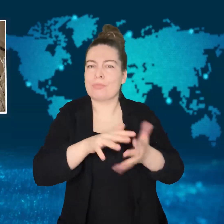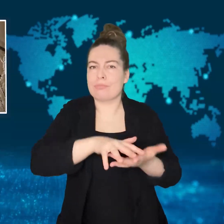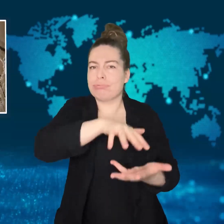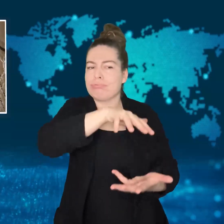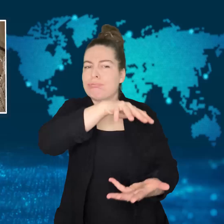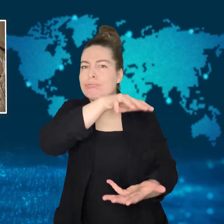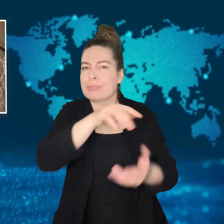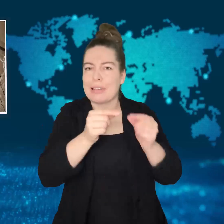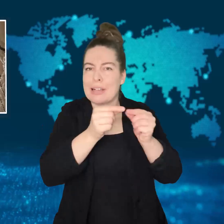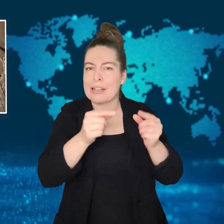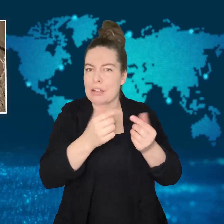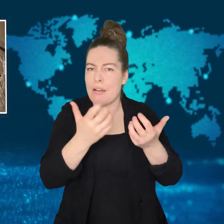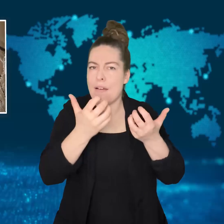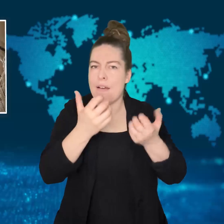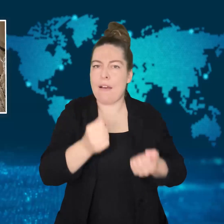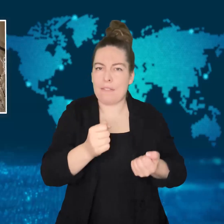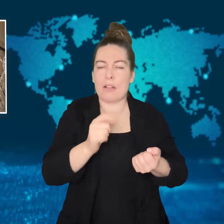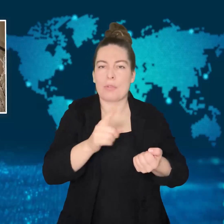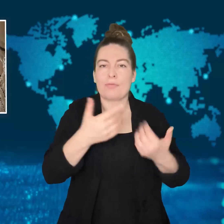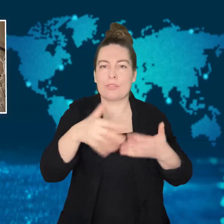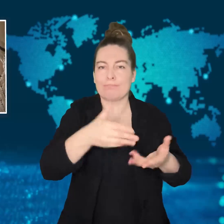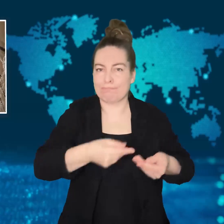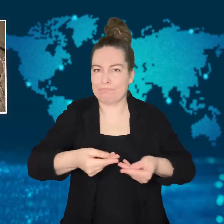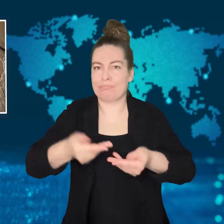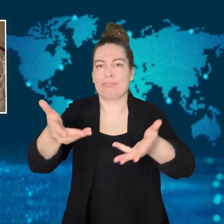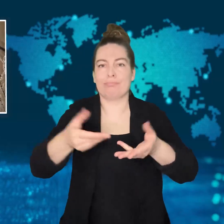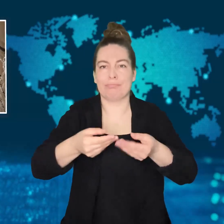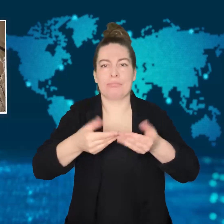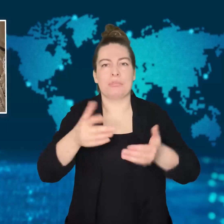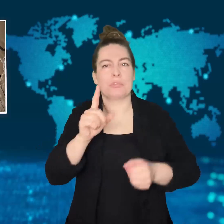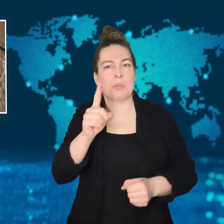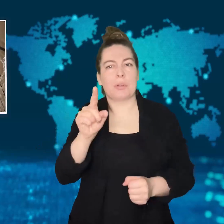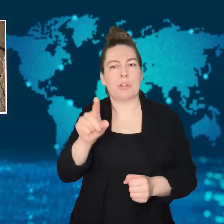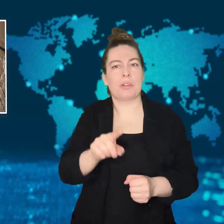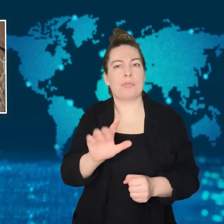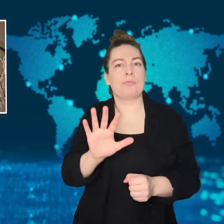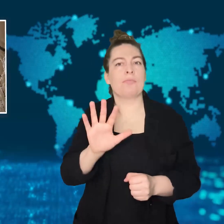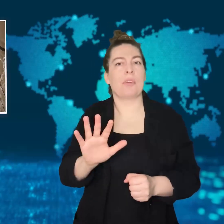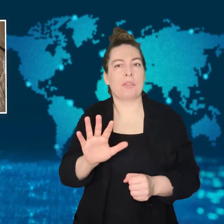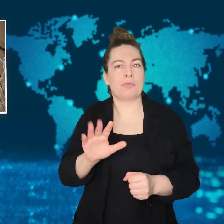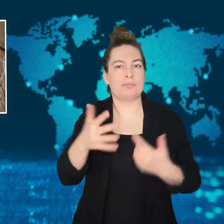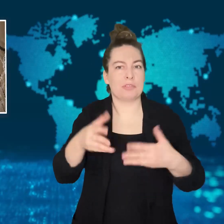The government announced it would release more